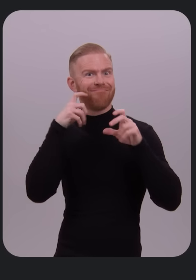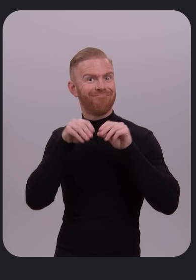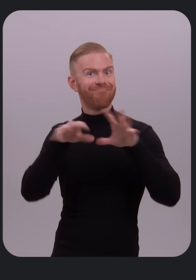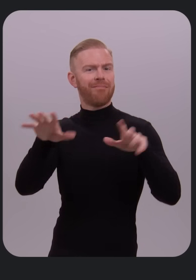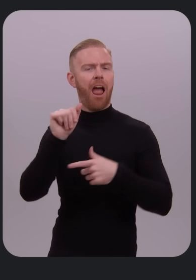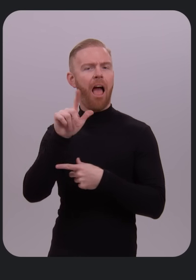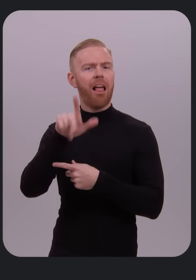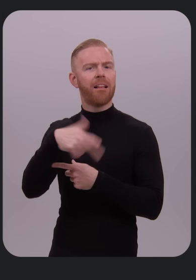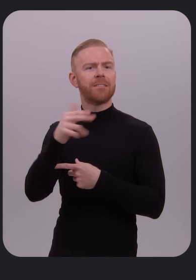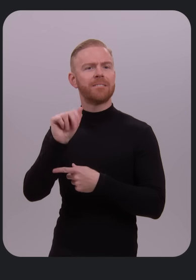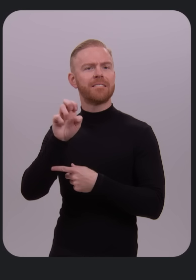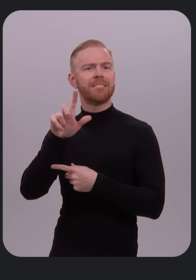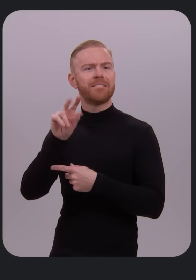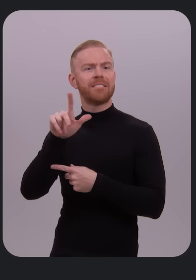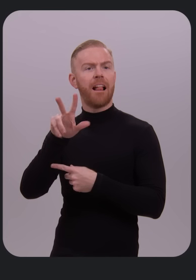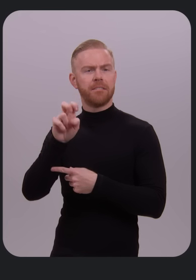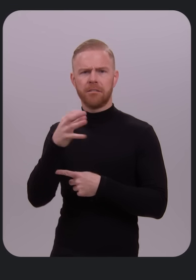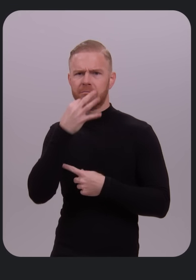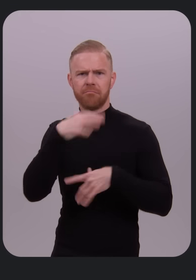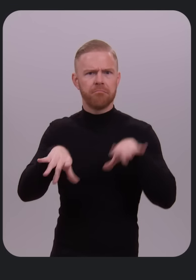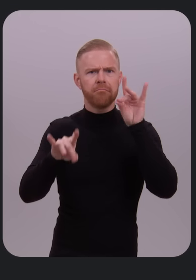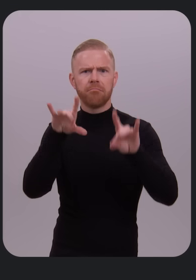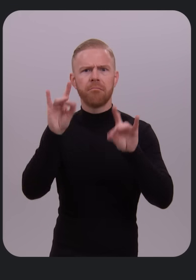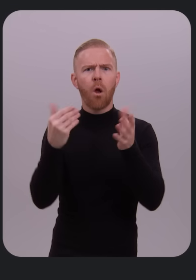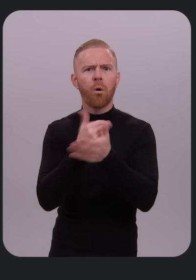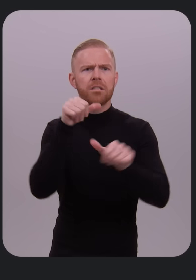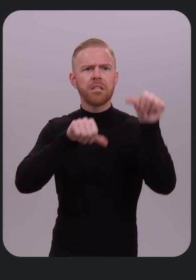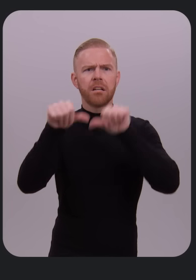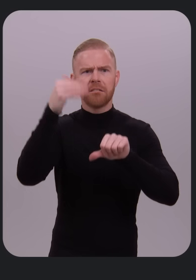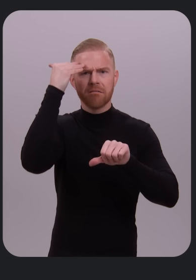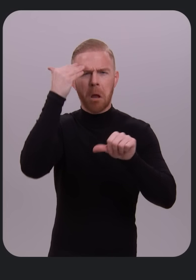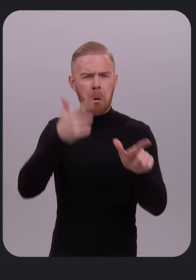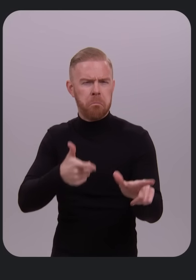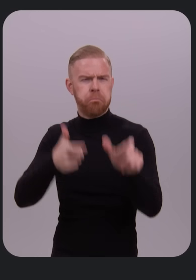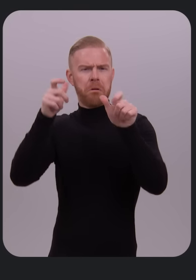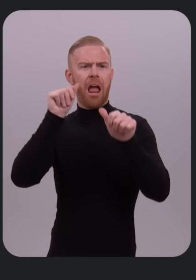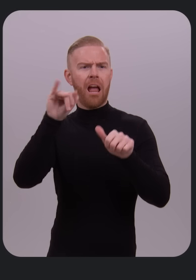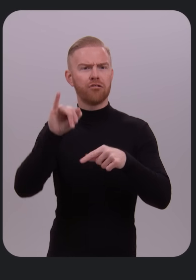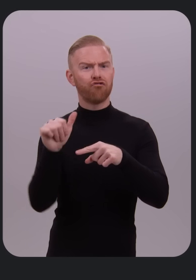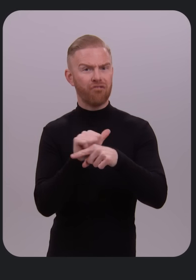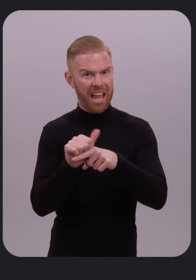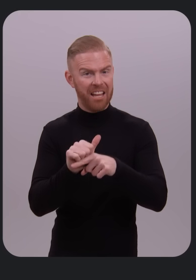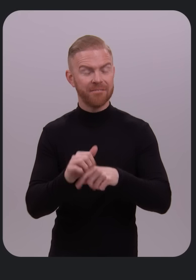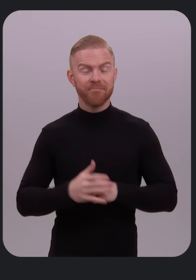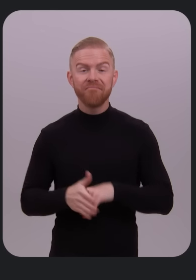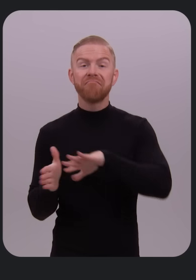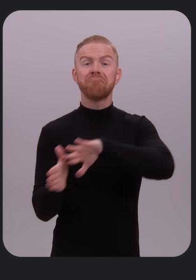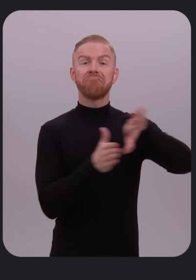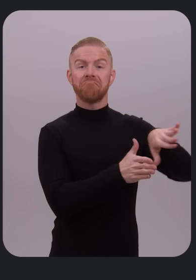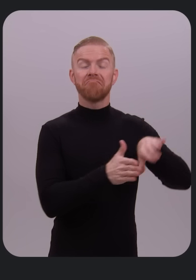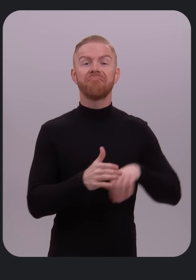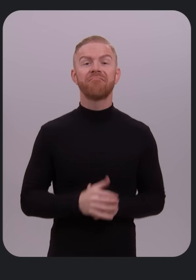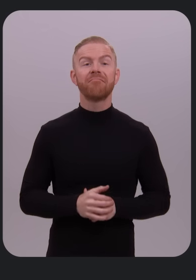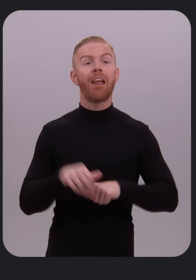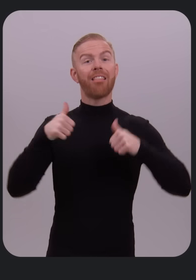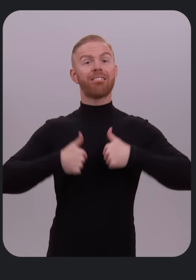which can discover new scientific knowledge and speed up AI training itself. In the life sciences, we've built